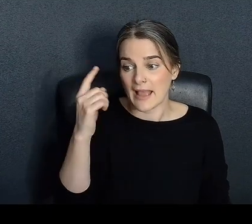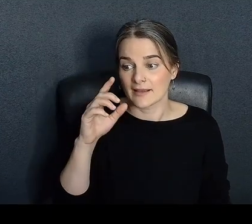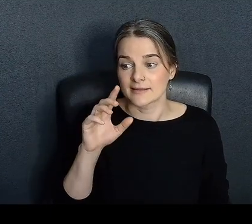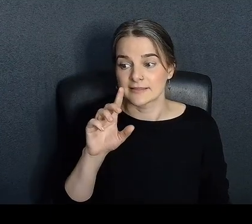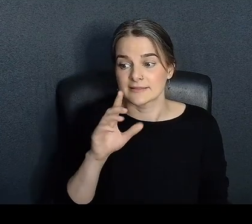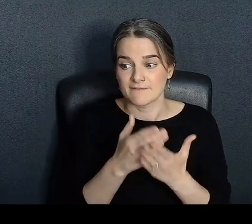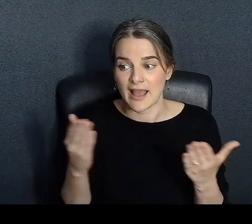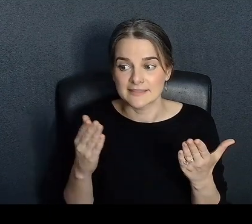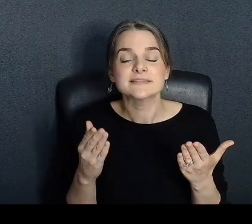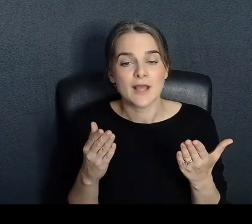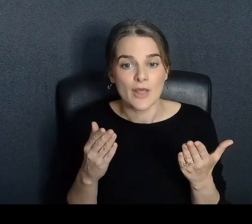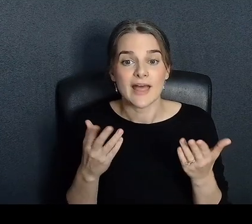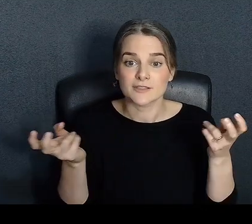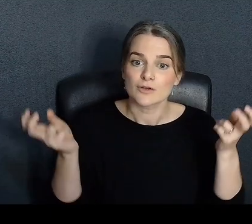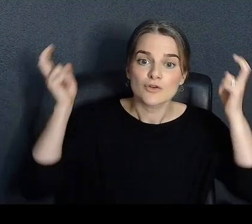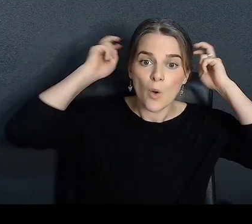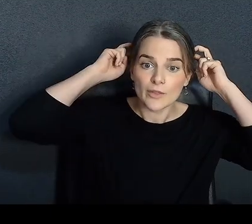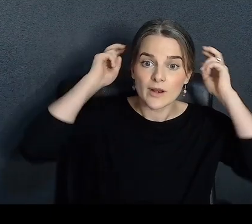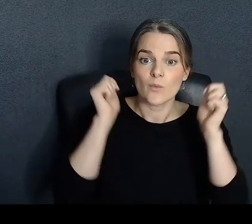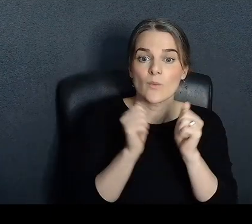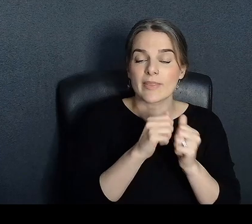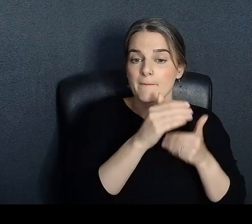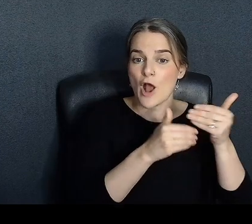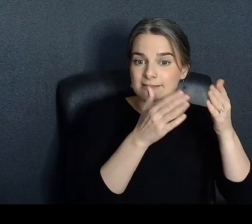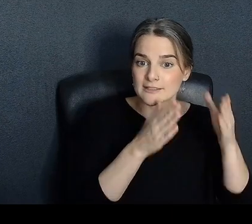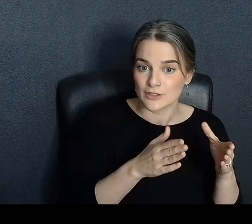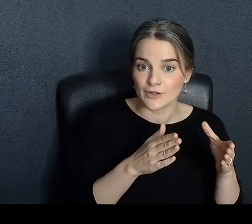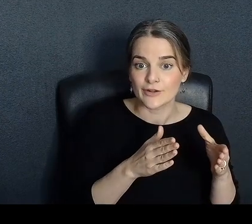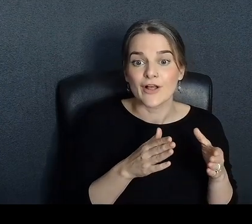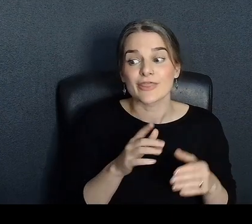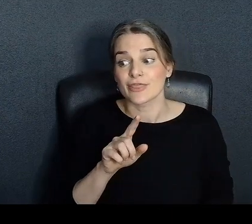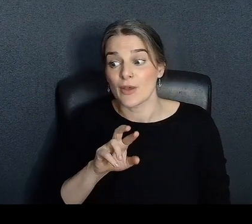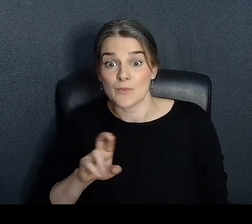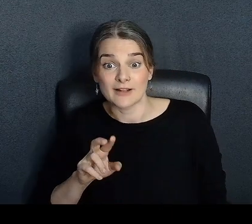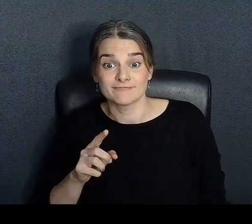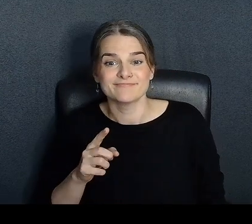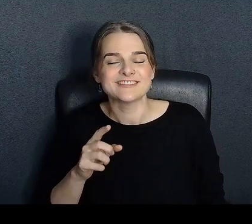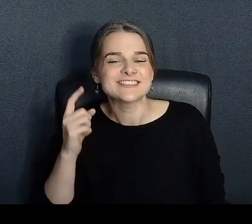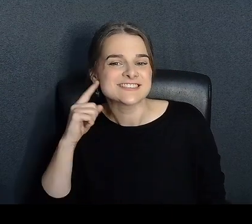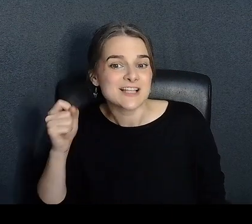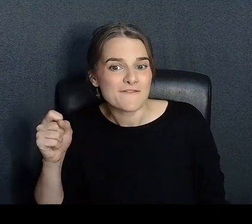And then on the right there, that silver thing is a hearing aid.